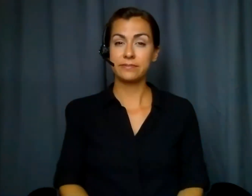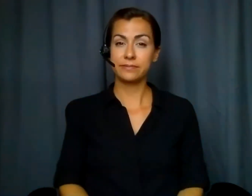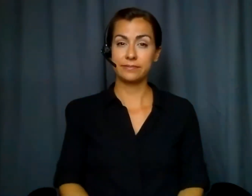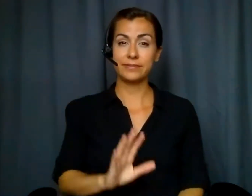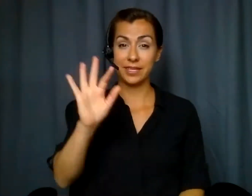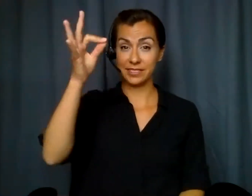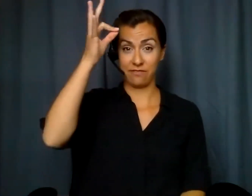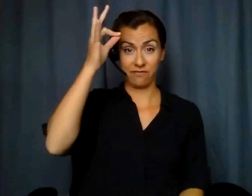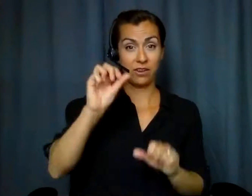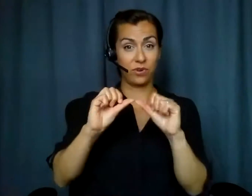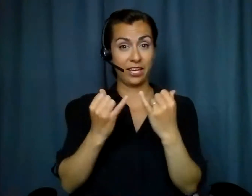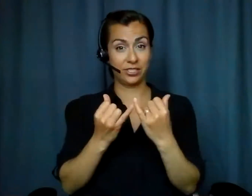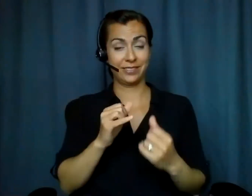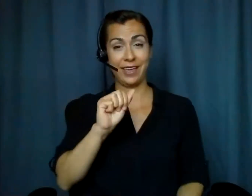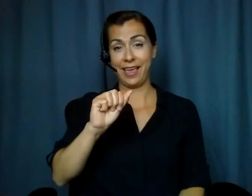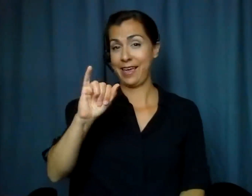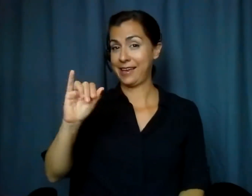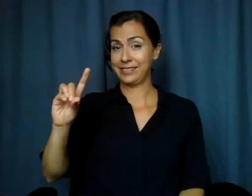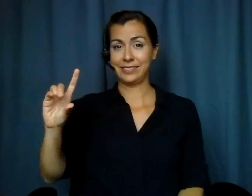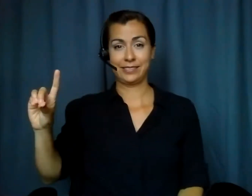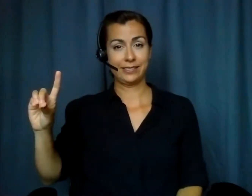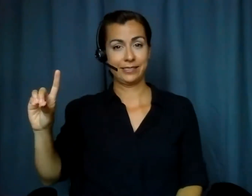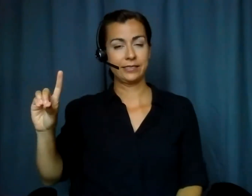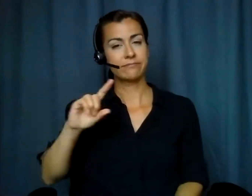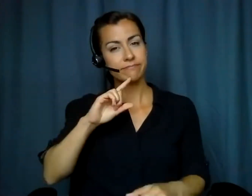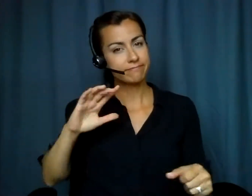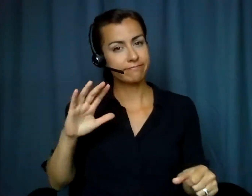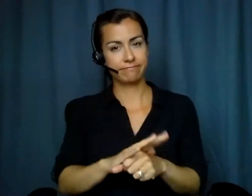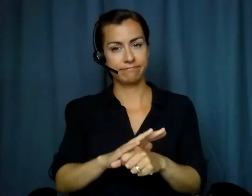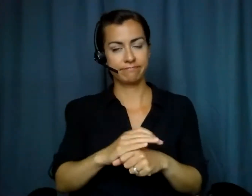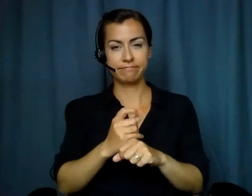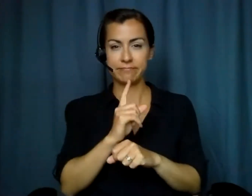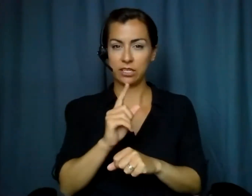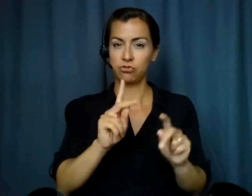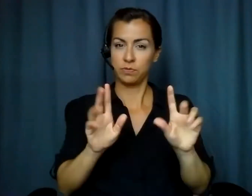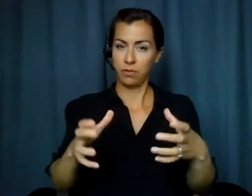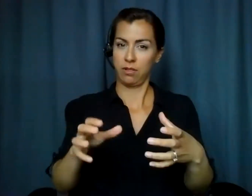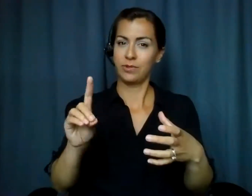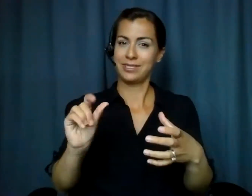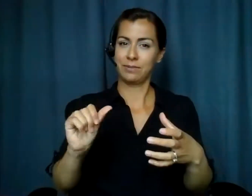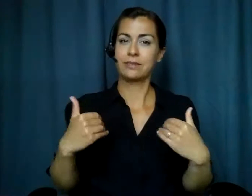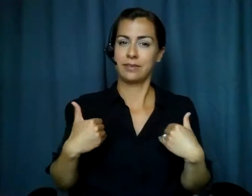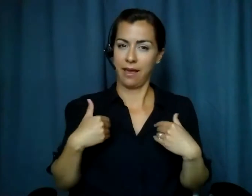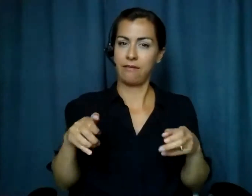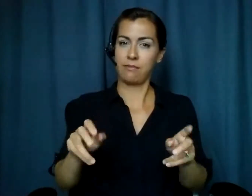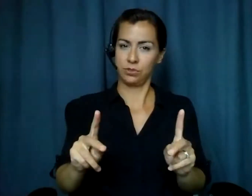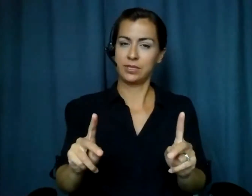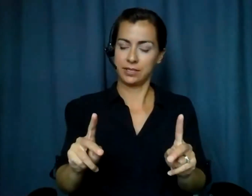me such as Justin Dart, Ed Roberts, Stacey Park Milbern, and many others. Today I'm going to be